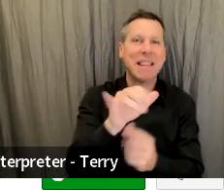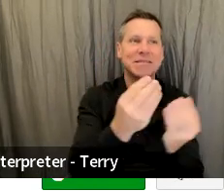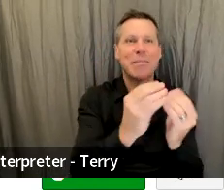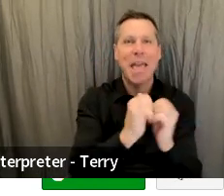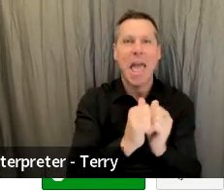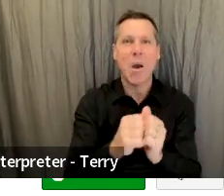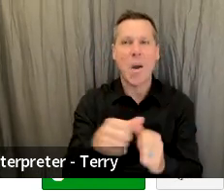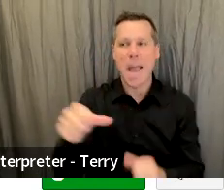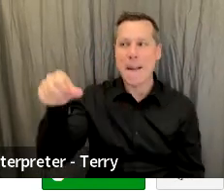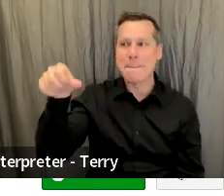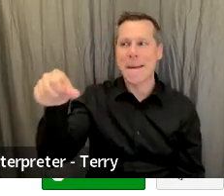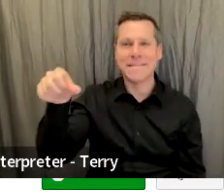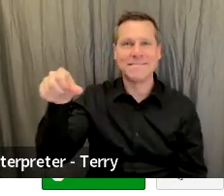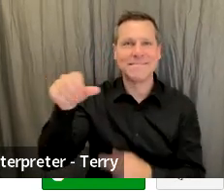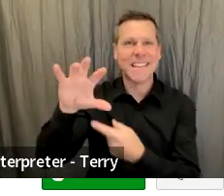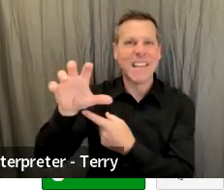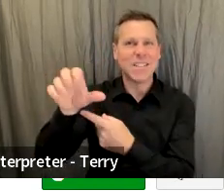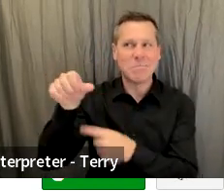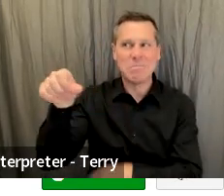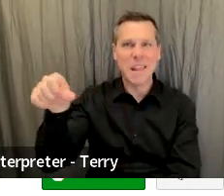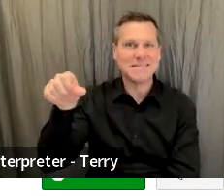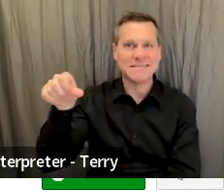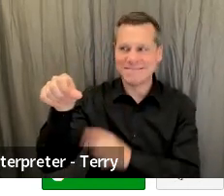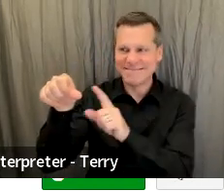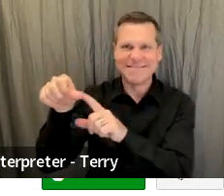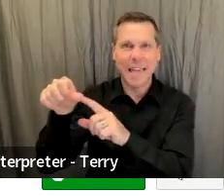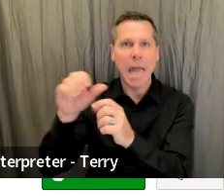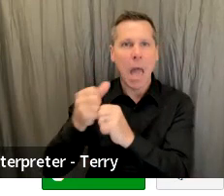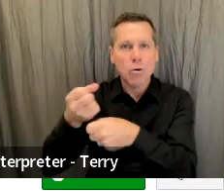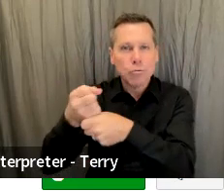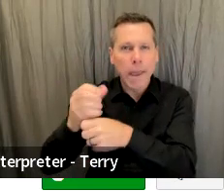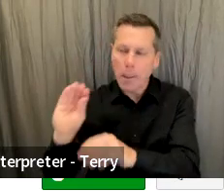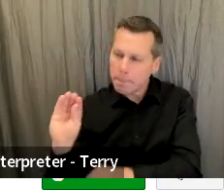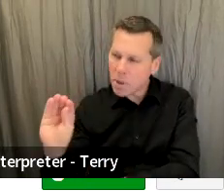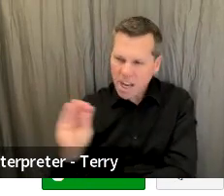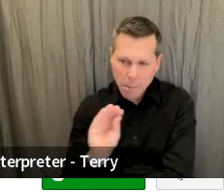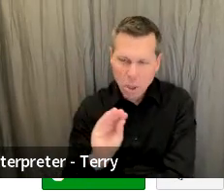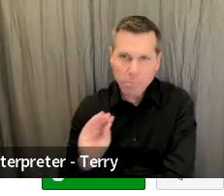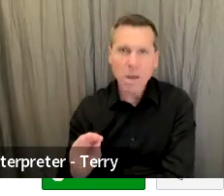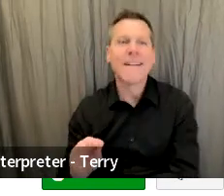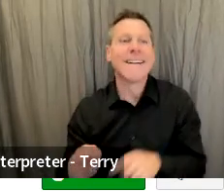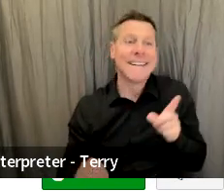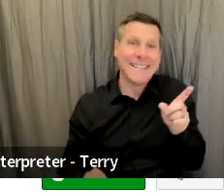like she has on the resources and templates page. And so I have this contact info page that's part of the module,